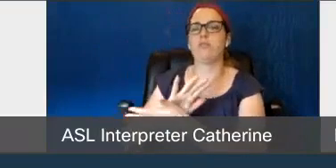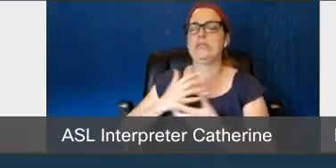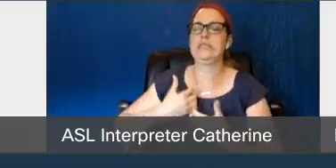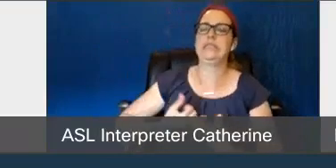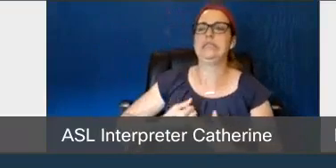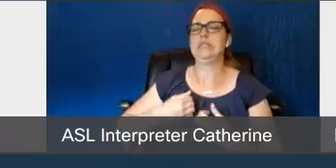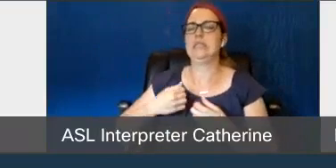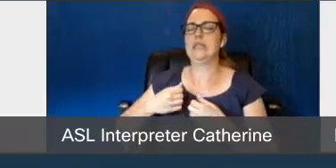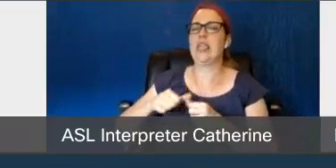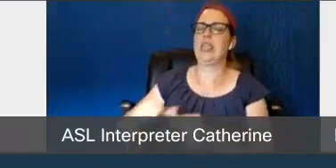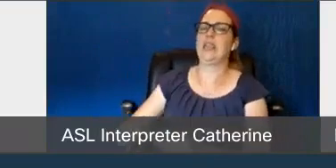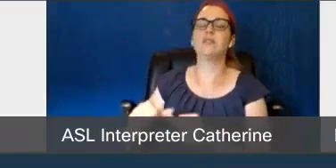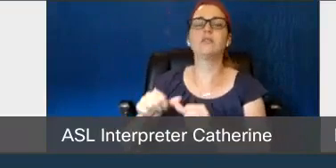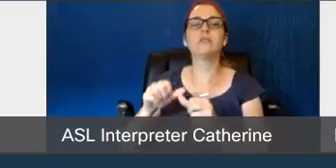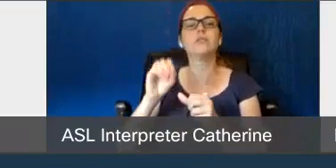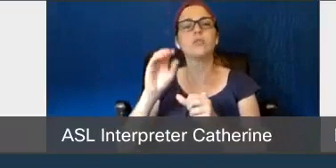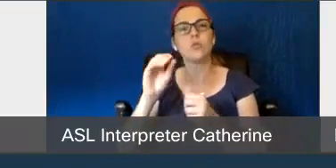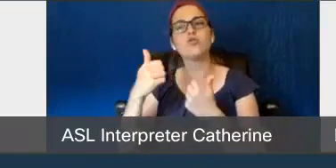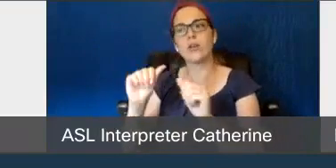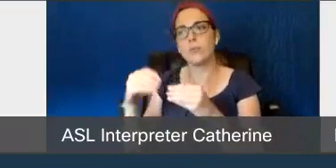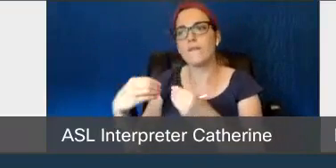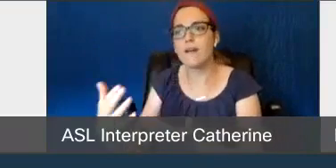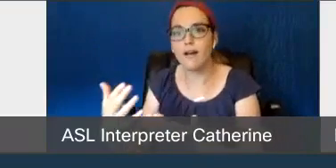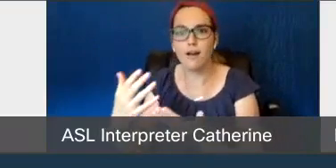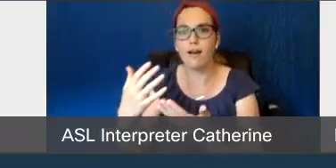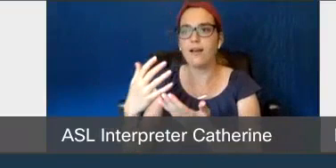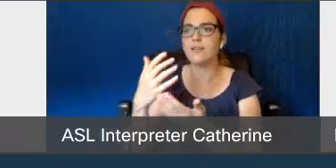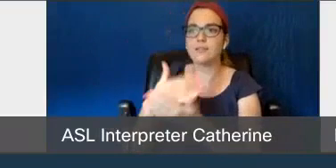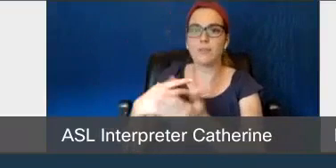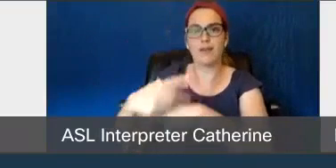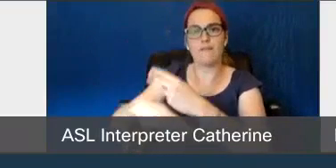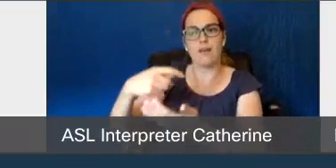and then that will cut down on them coming back. I'll skip through the defense bar buy-in